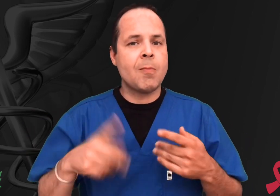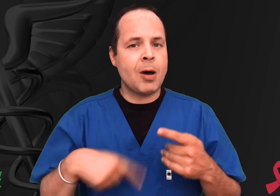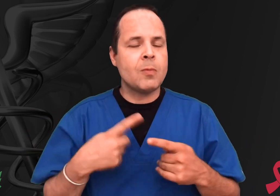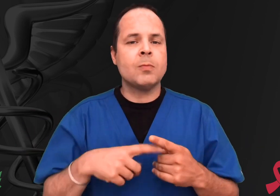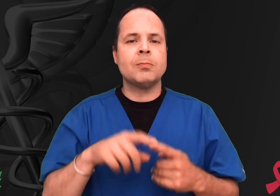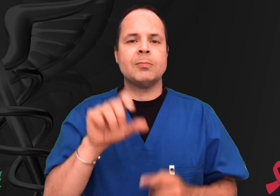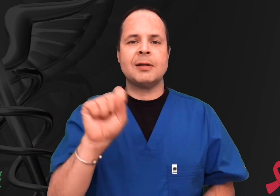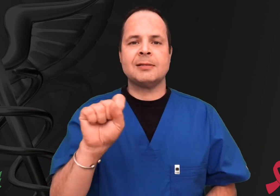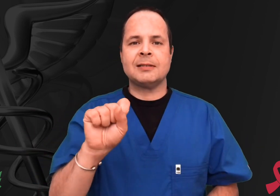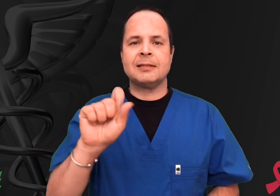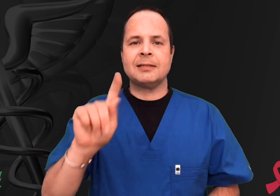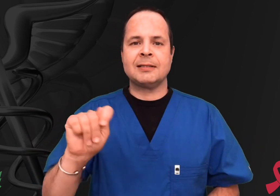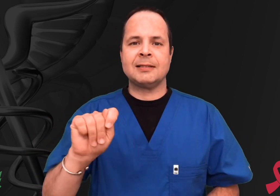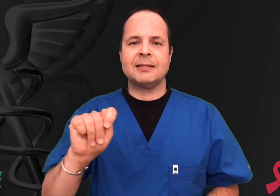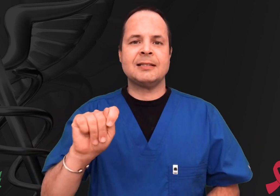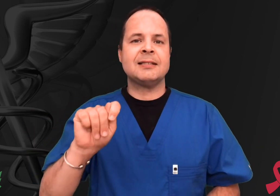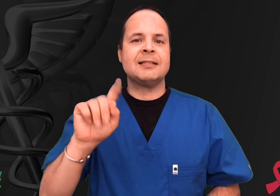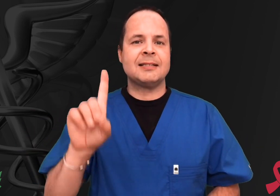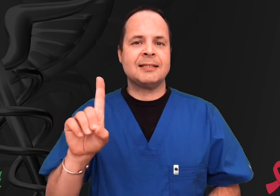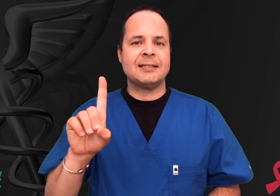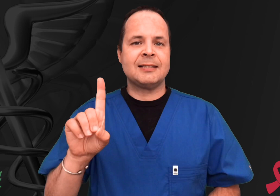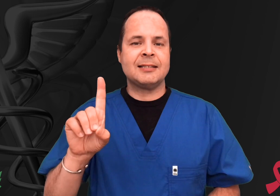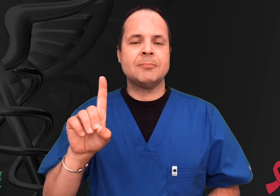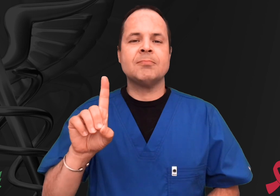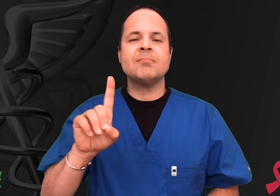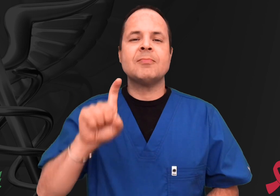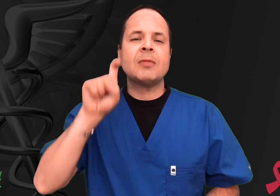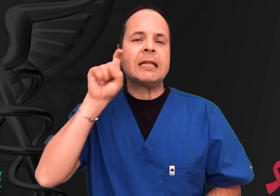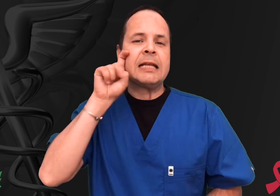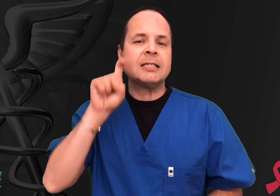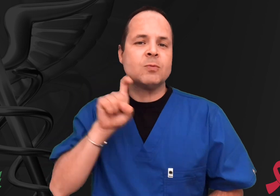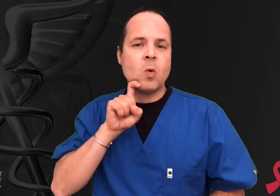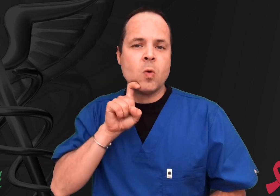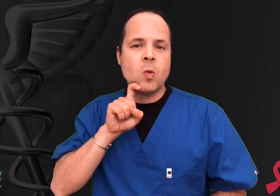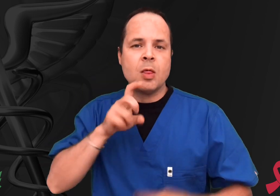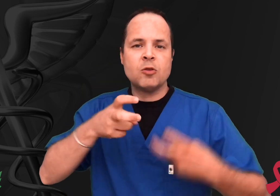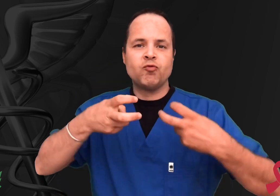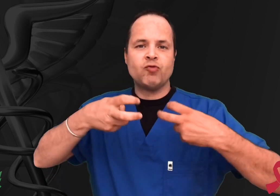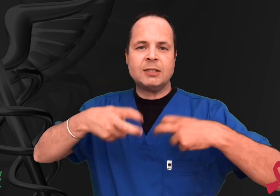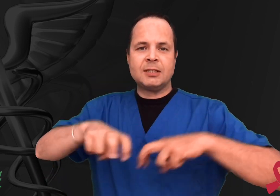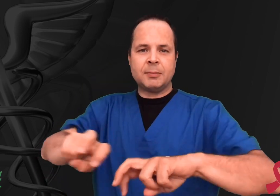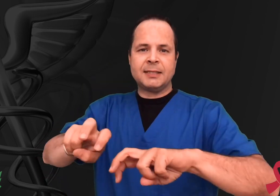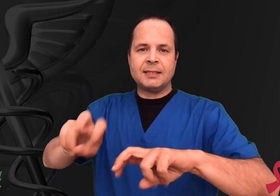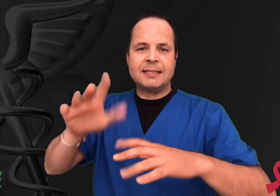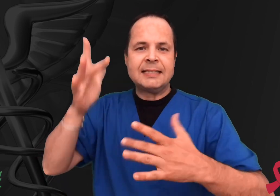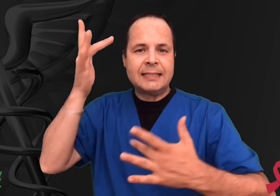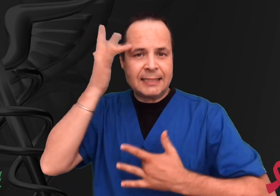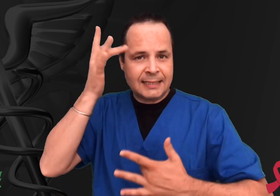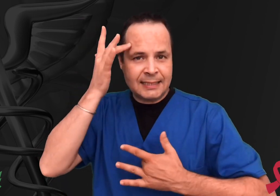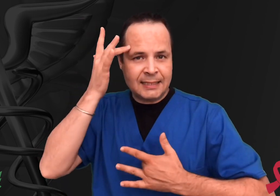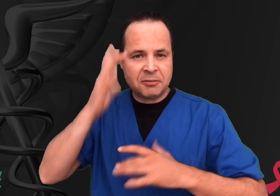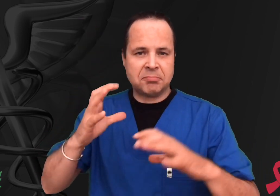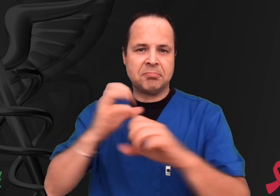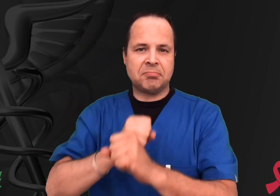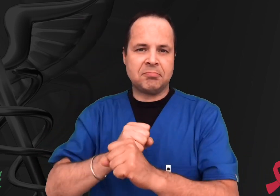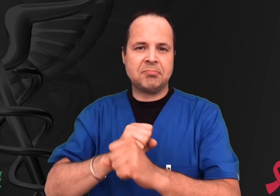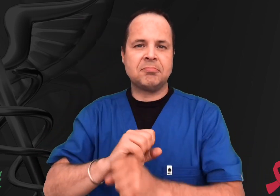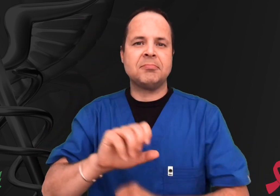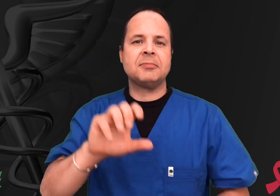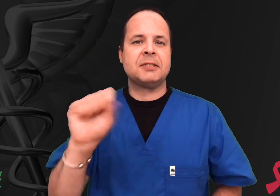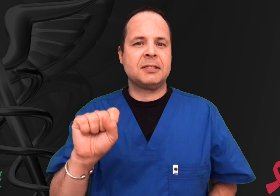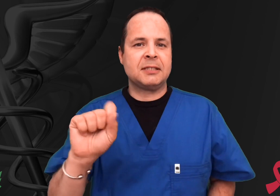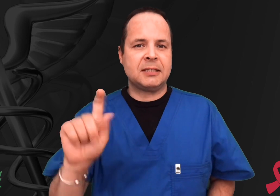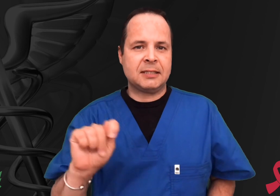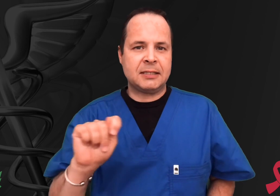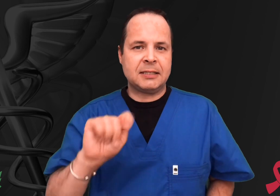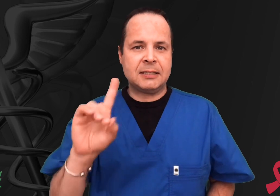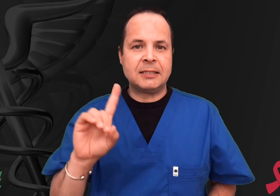STDs - sexually transmitted diseases.